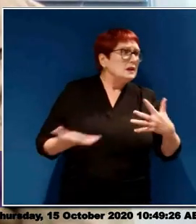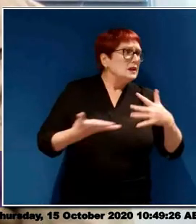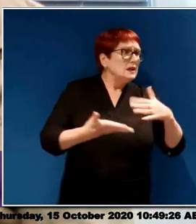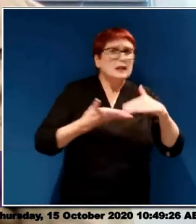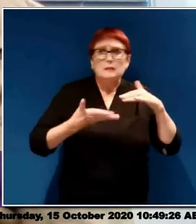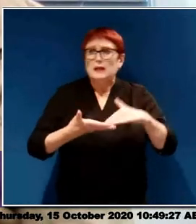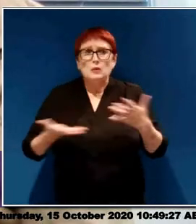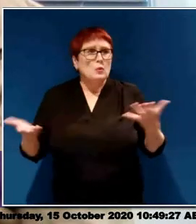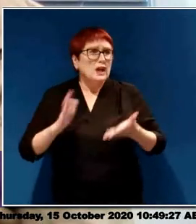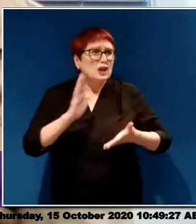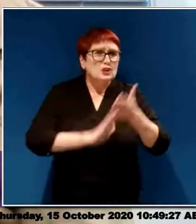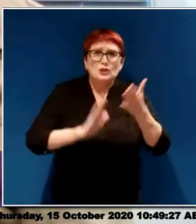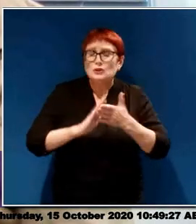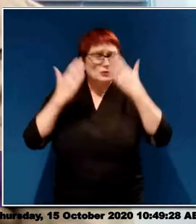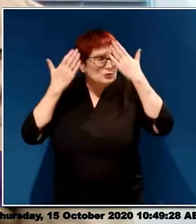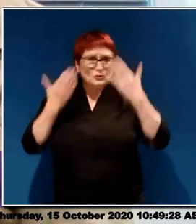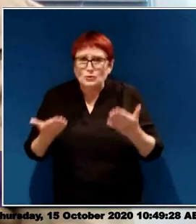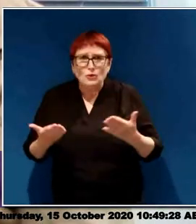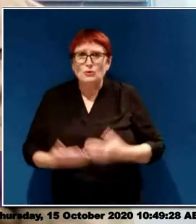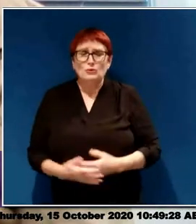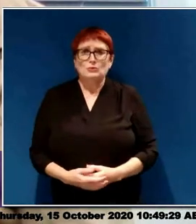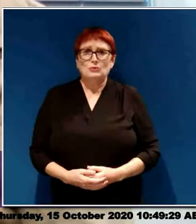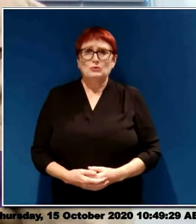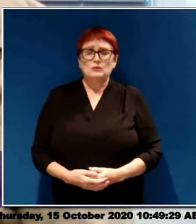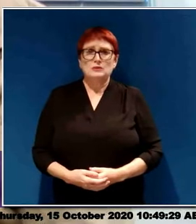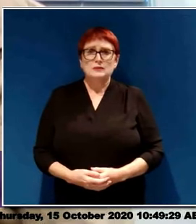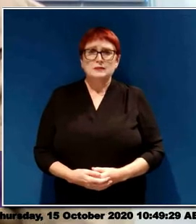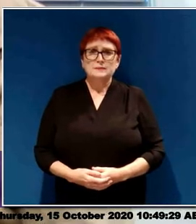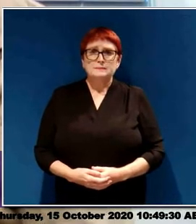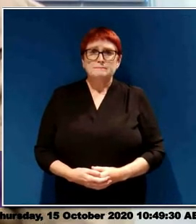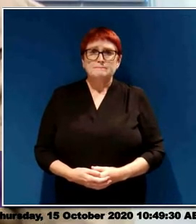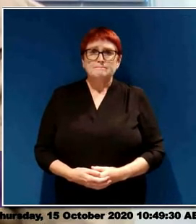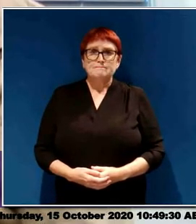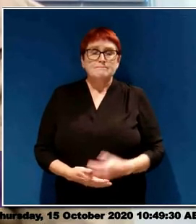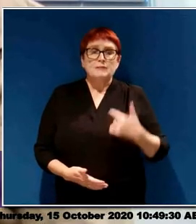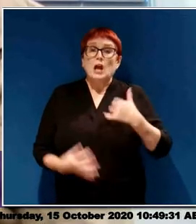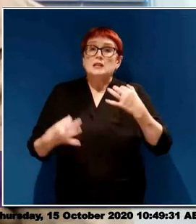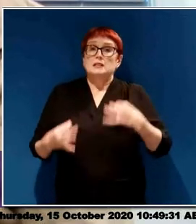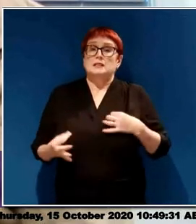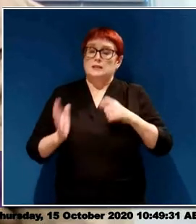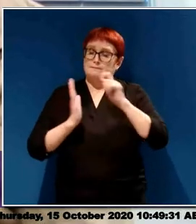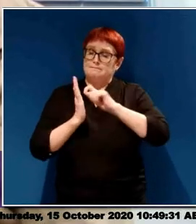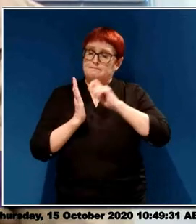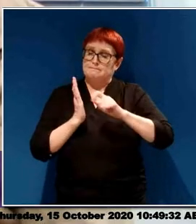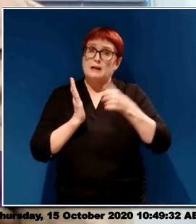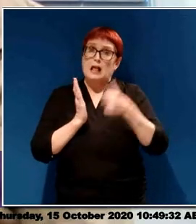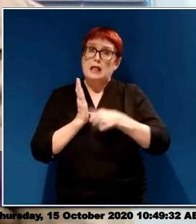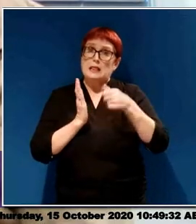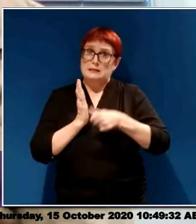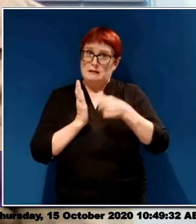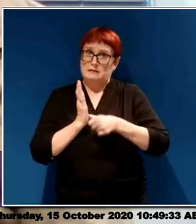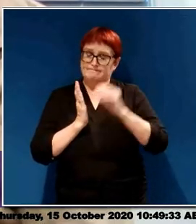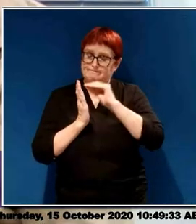that I ended up writing a letter to the Premier of Queensland and then I sort